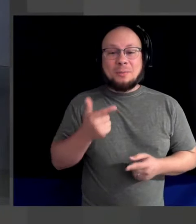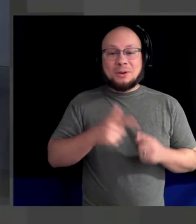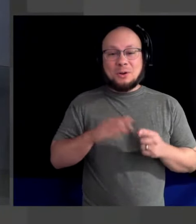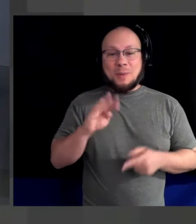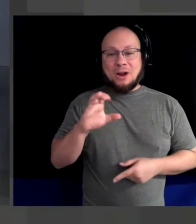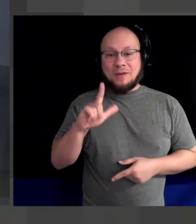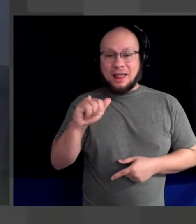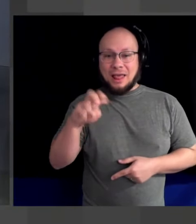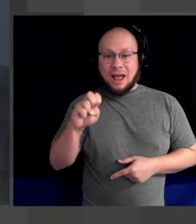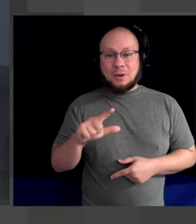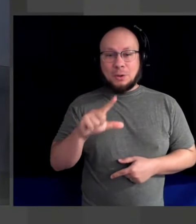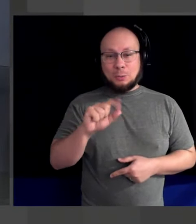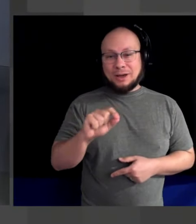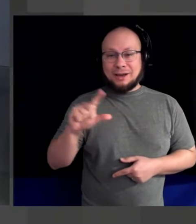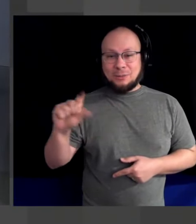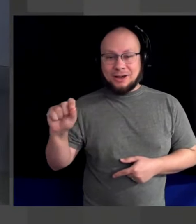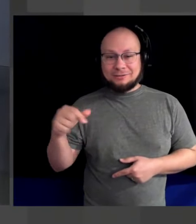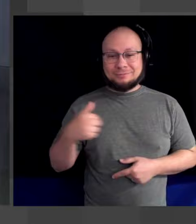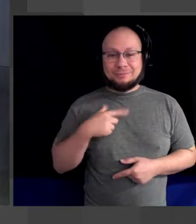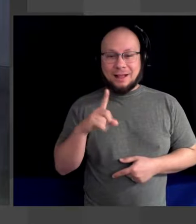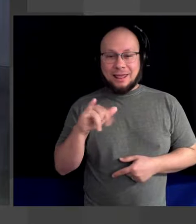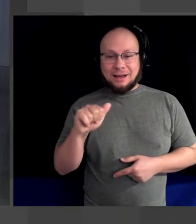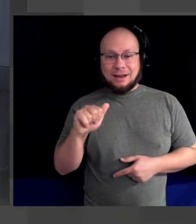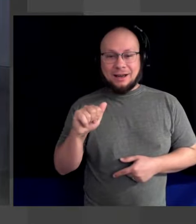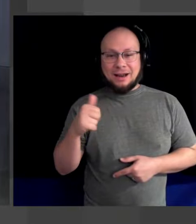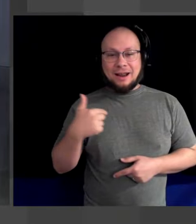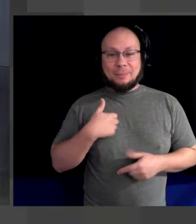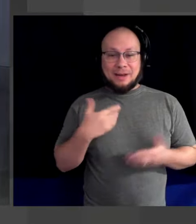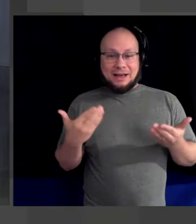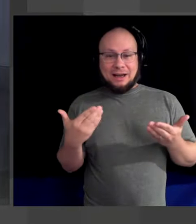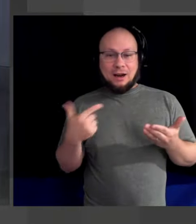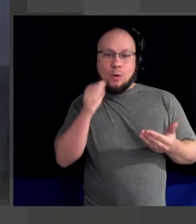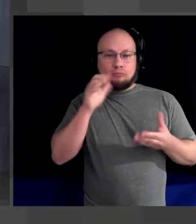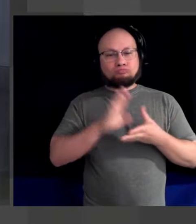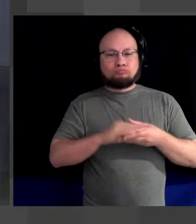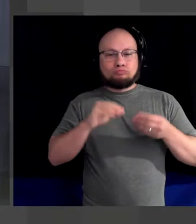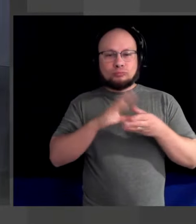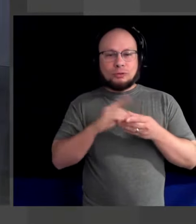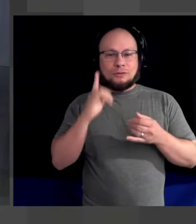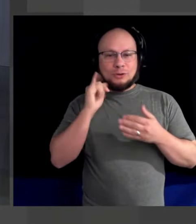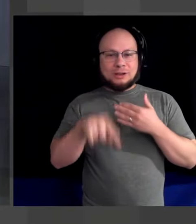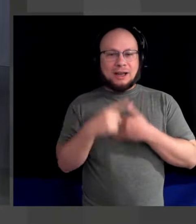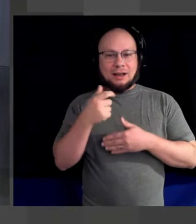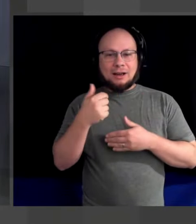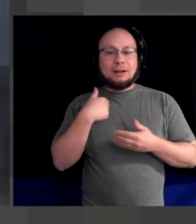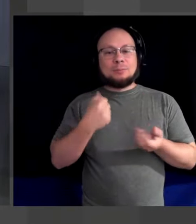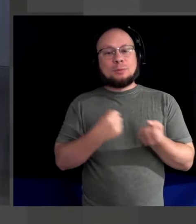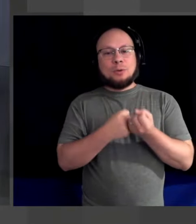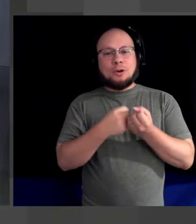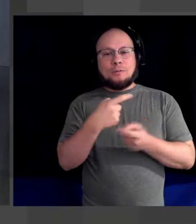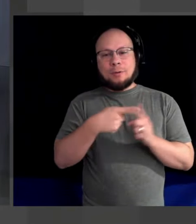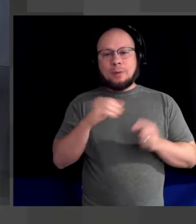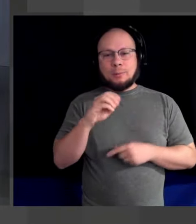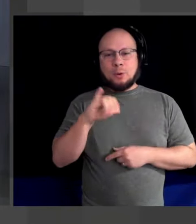HELLO AND WELCOME TO MINECRAFT LIVE 2020! I'M LYDIA WINTERS, YOUR HOST AND CHIEF STORYTELLER FOR MOJANG